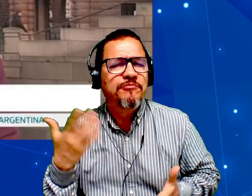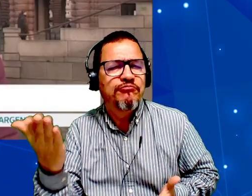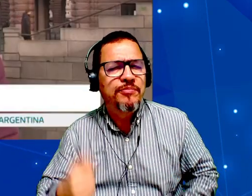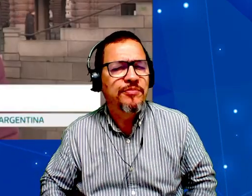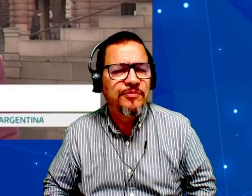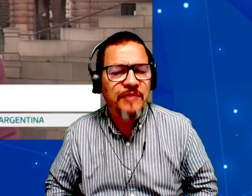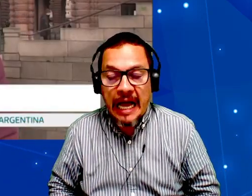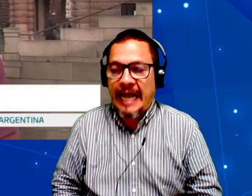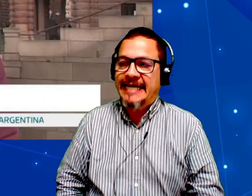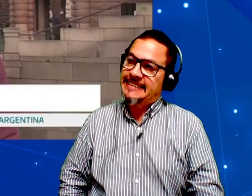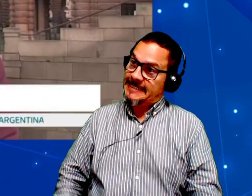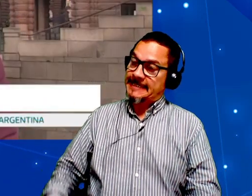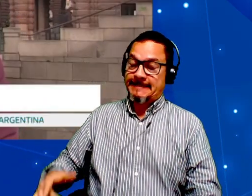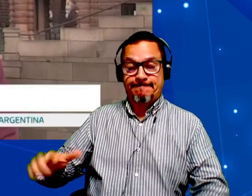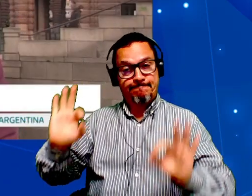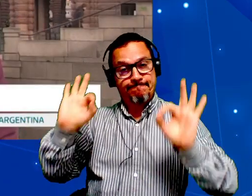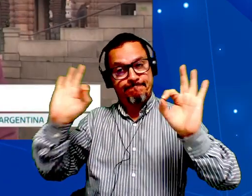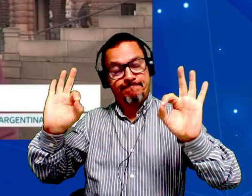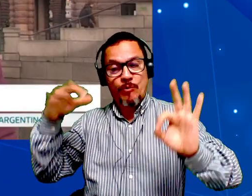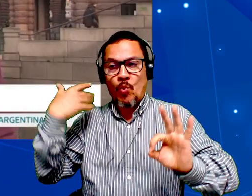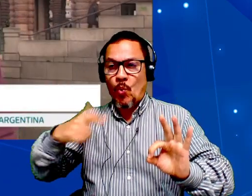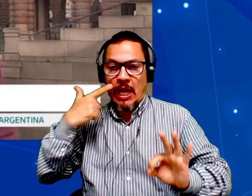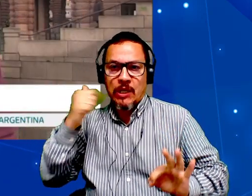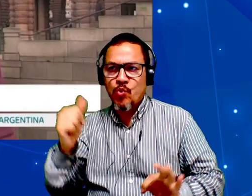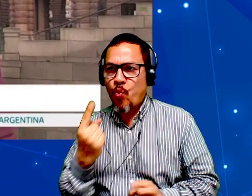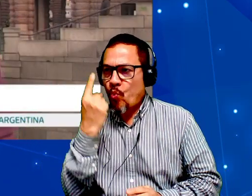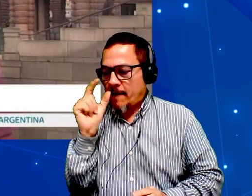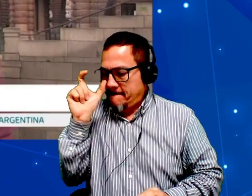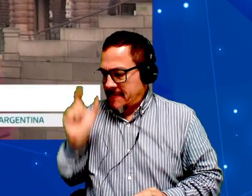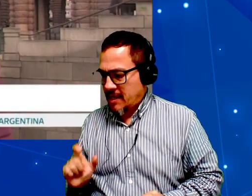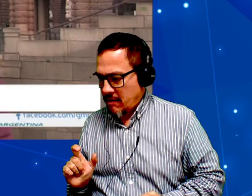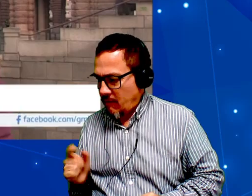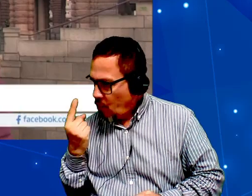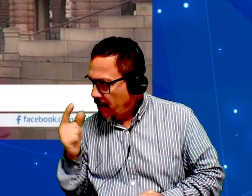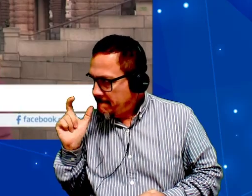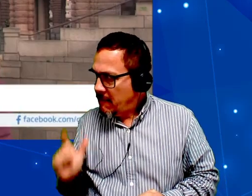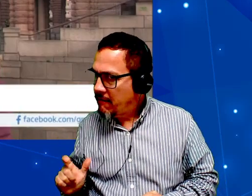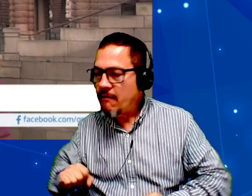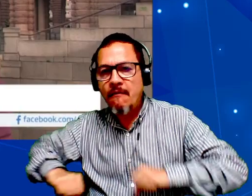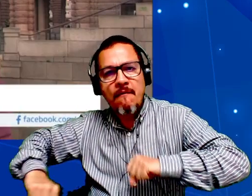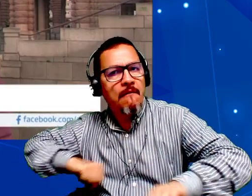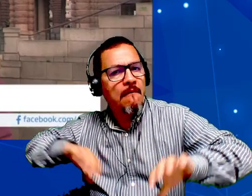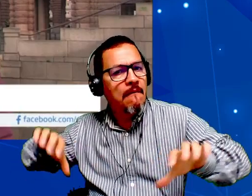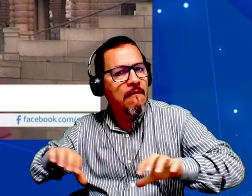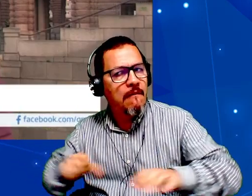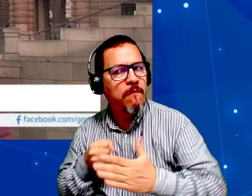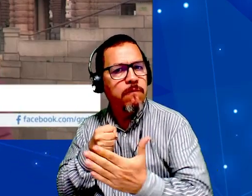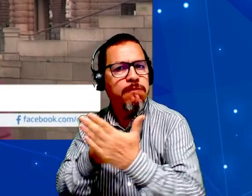It feels incredible that one person can do this, and then tens of thousands